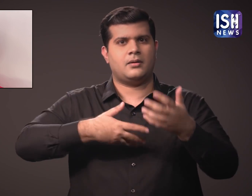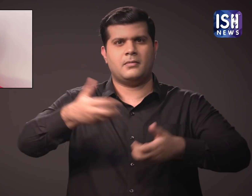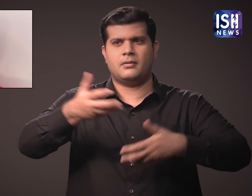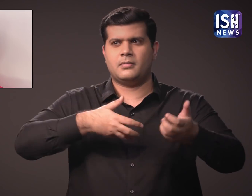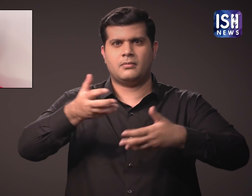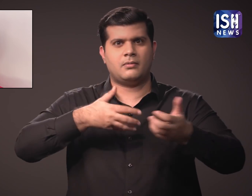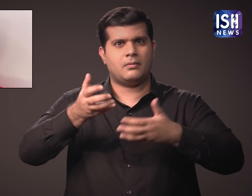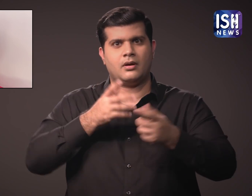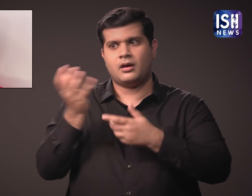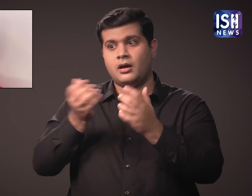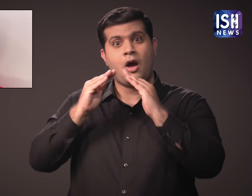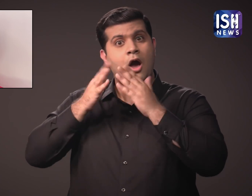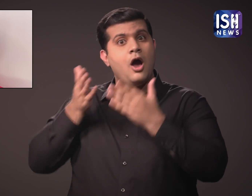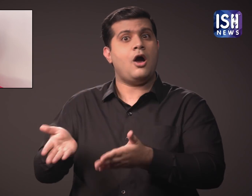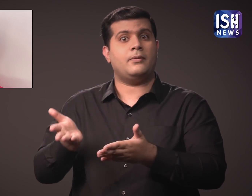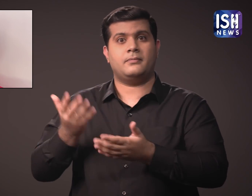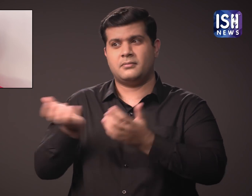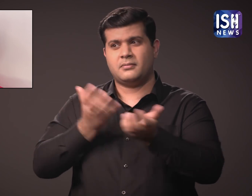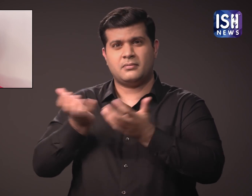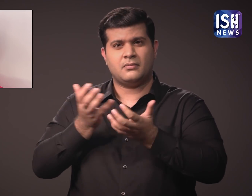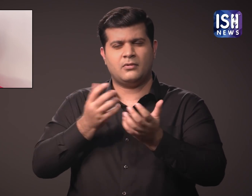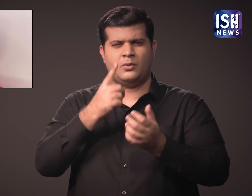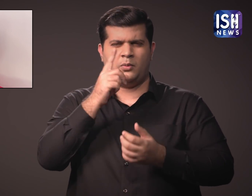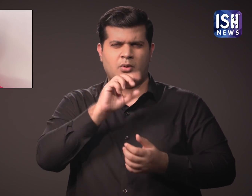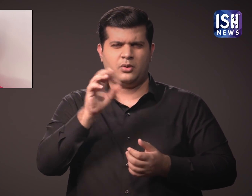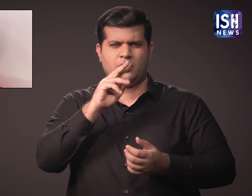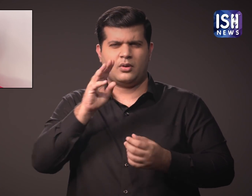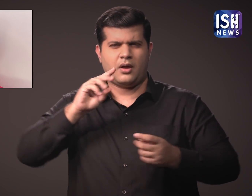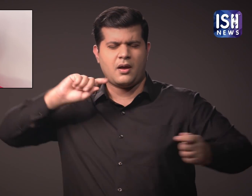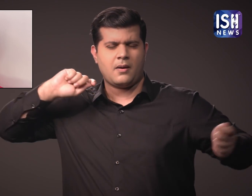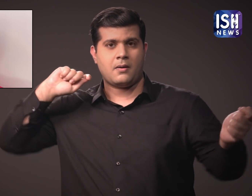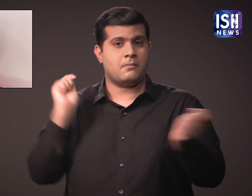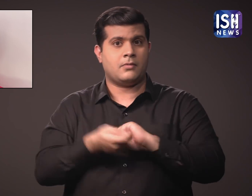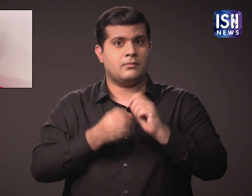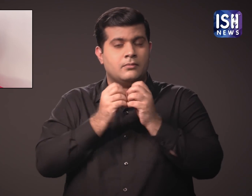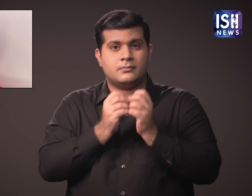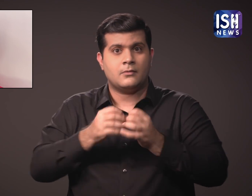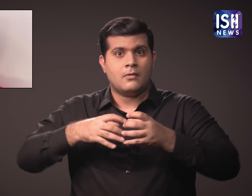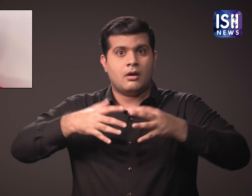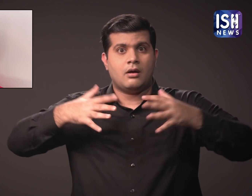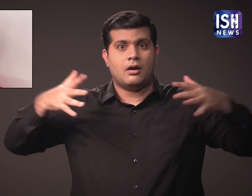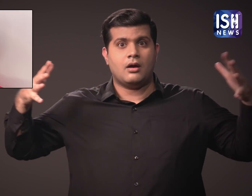He began making lots of sales at home and within a week his business grew.